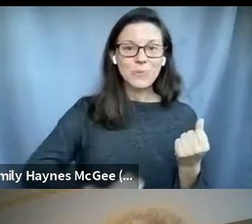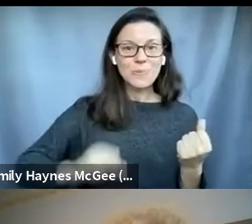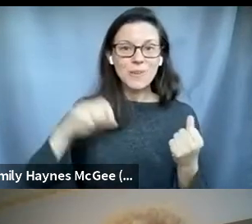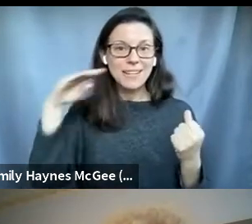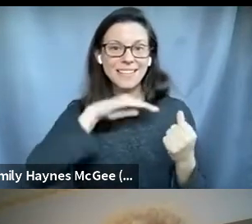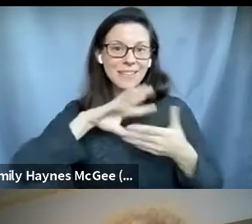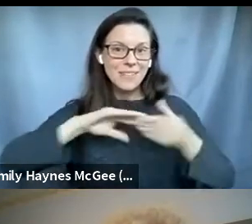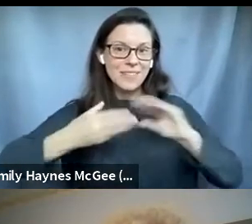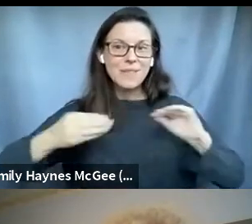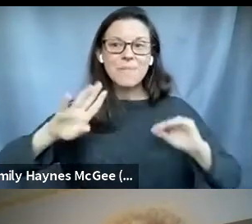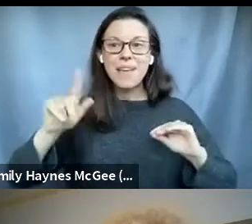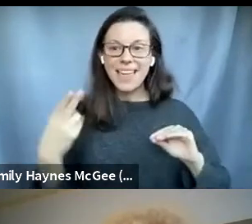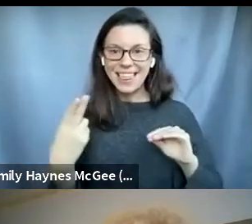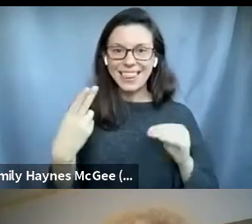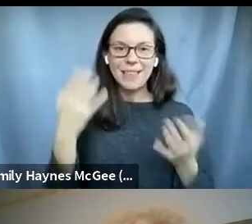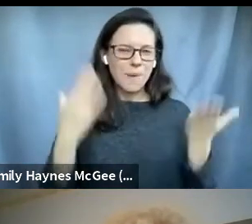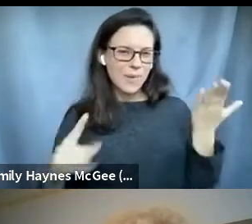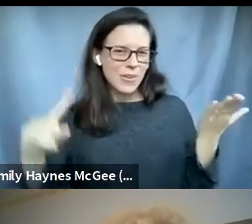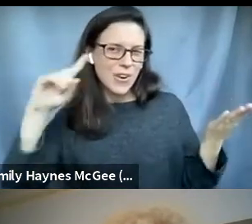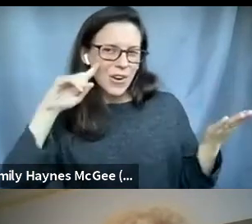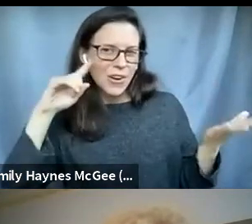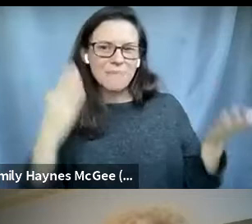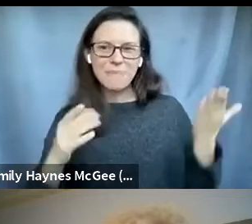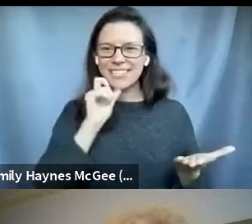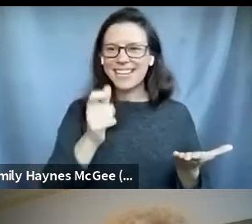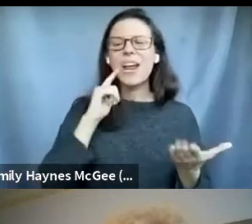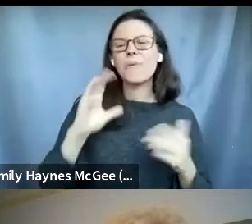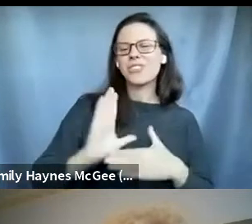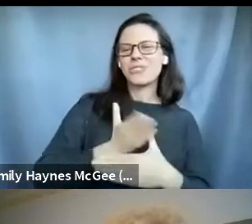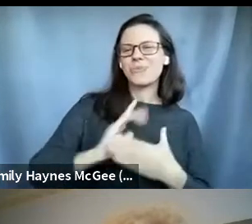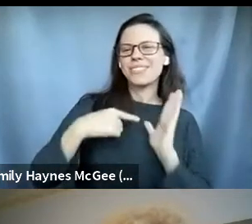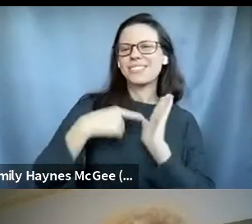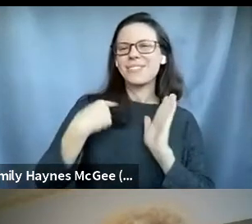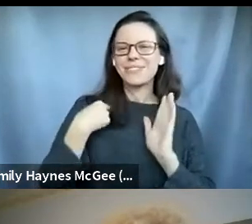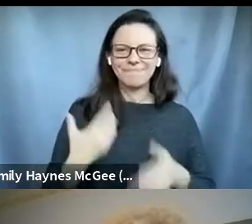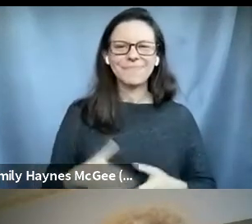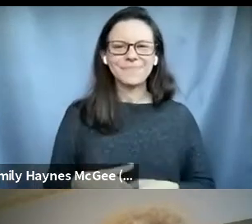or didn't, I'm about to share my screen so I can go a bit more in depth.